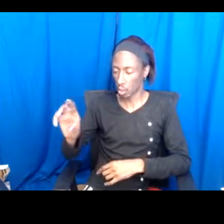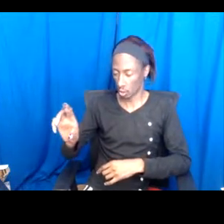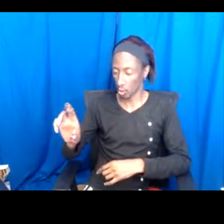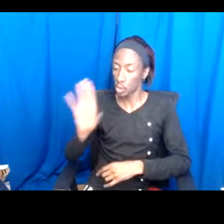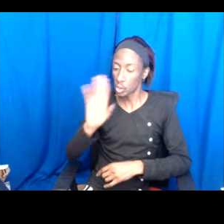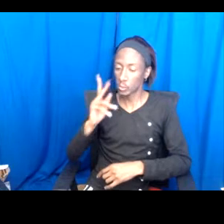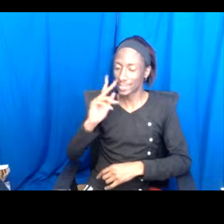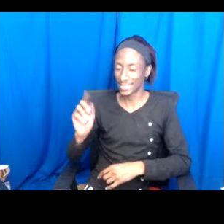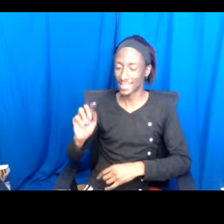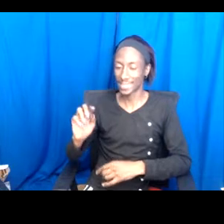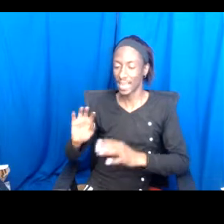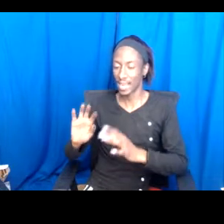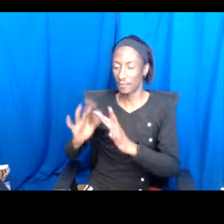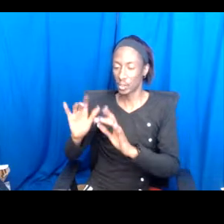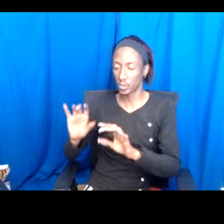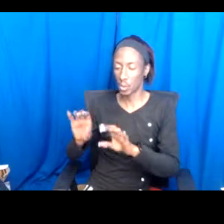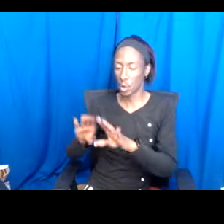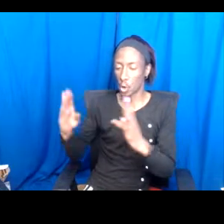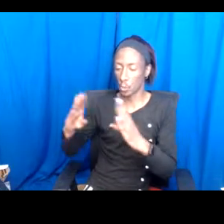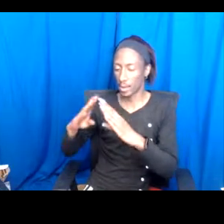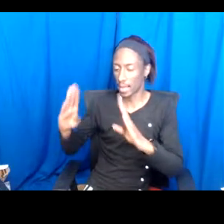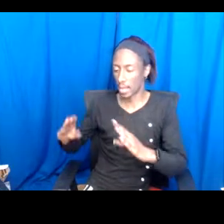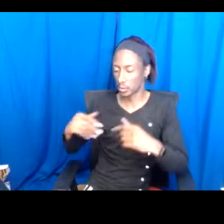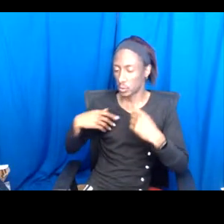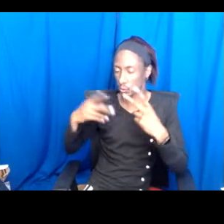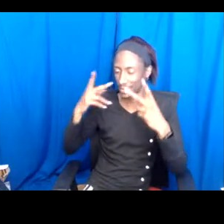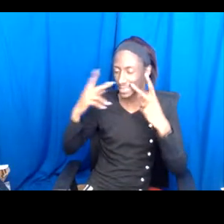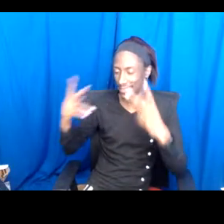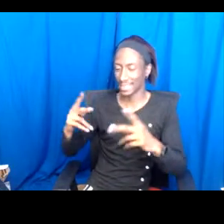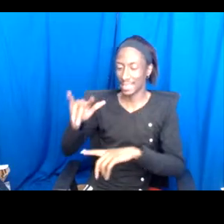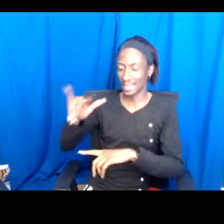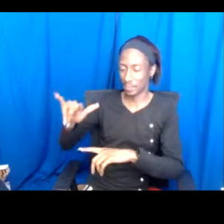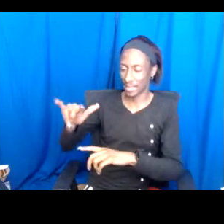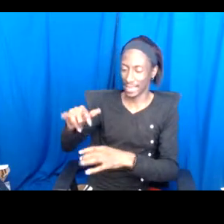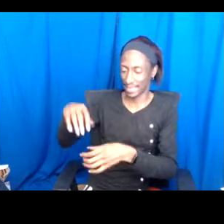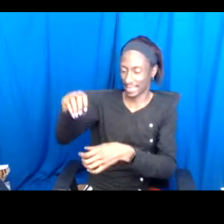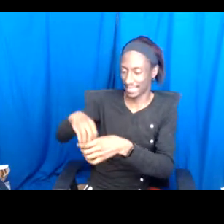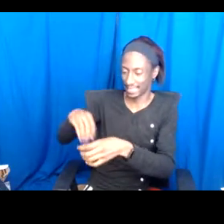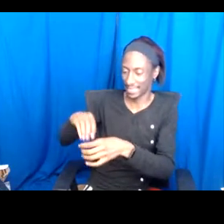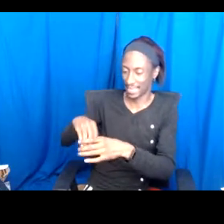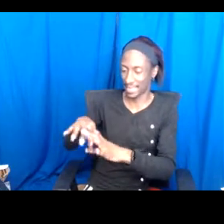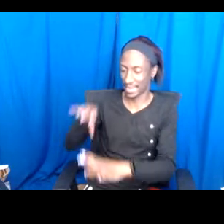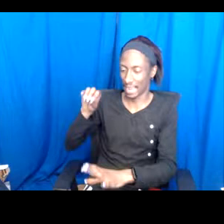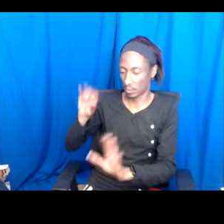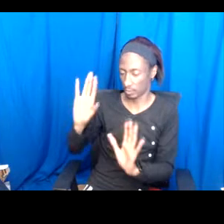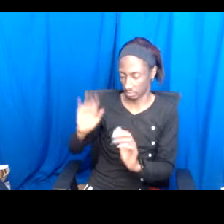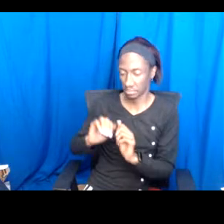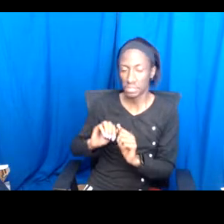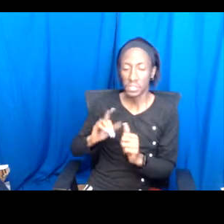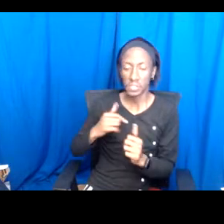So you can see the ins and outs of this excellent plane. We'd like to say that the Otters are low, slow and good to go.